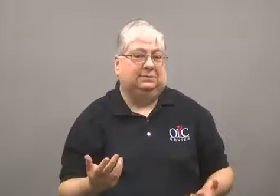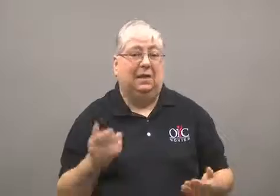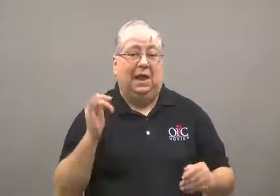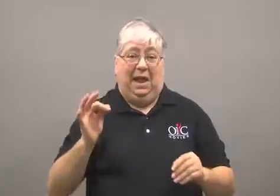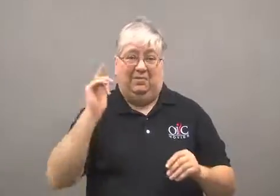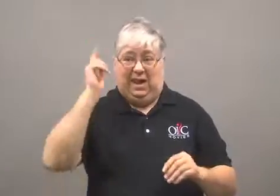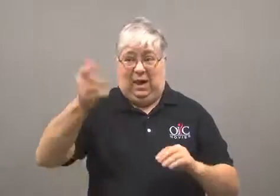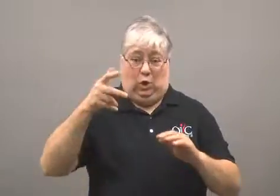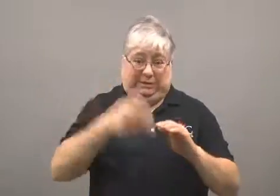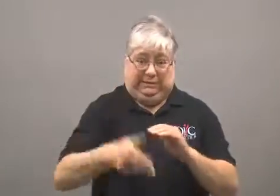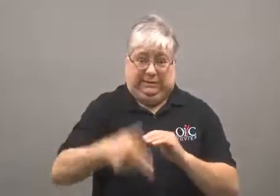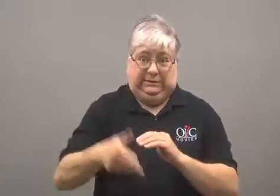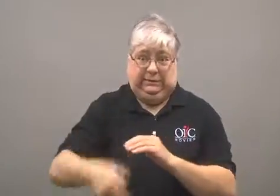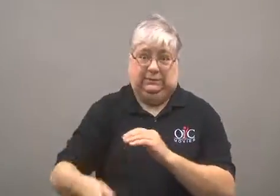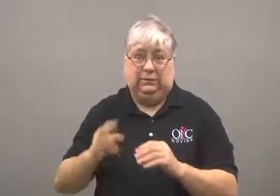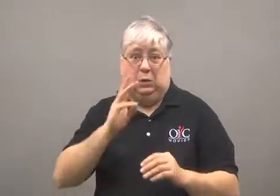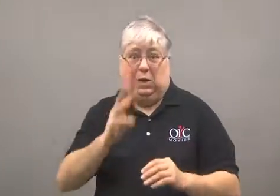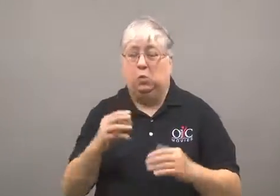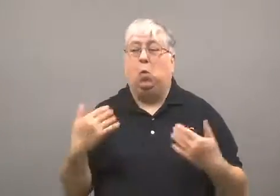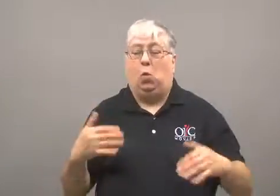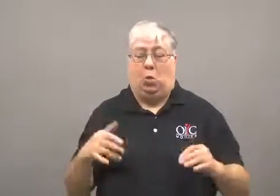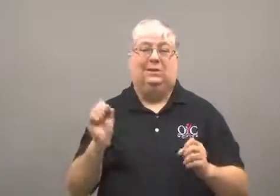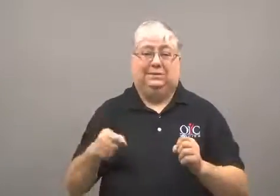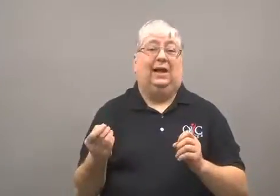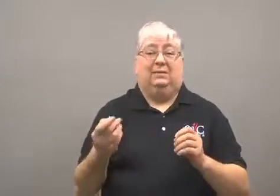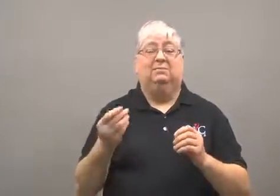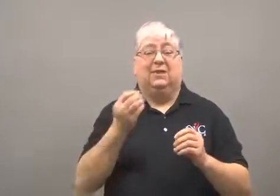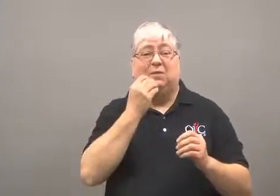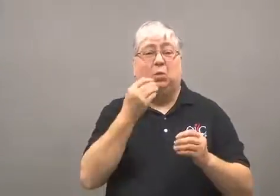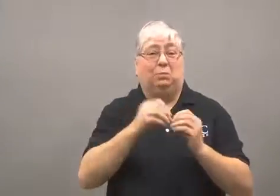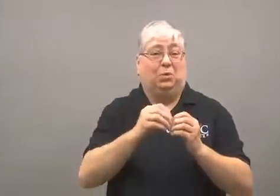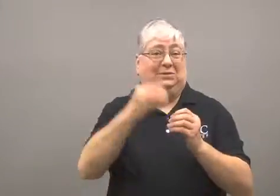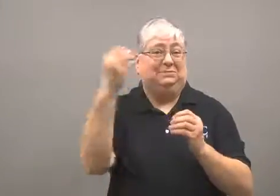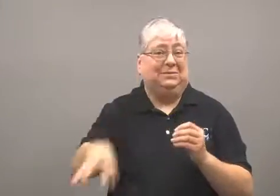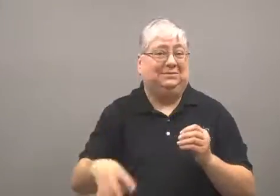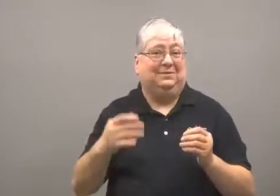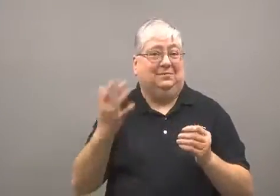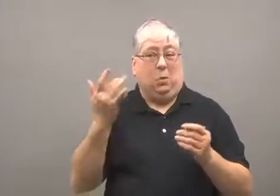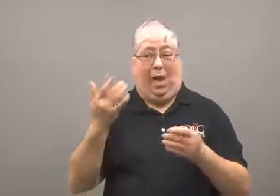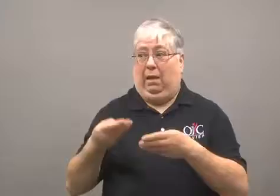If water is restricted, then food can become more expensive.